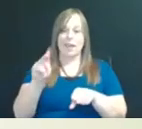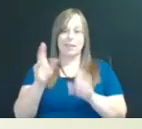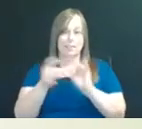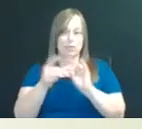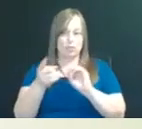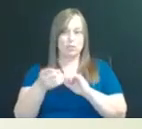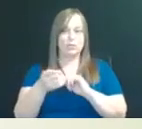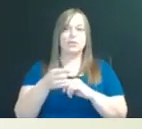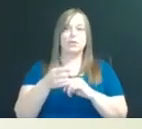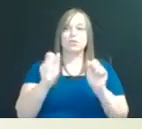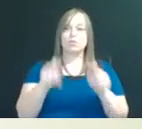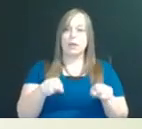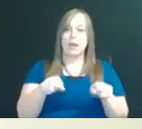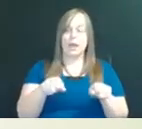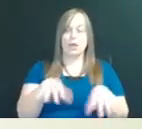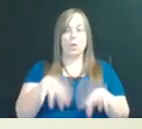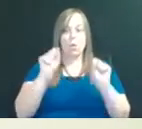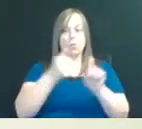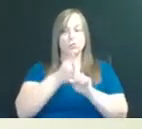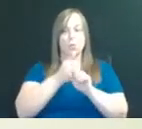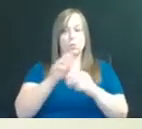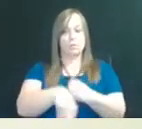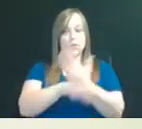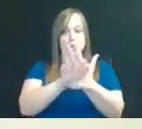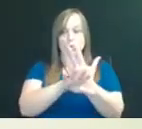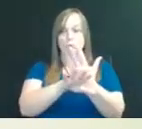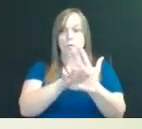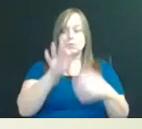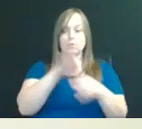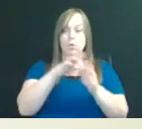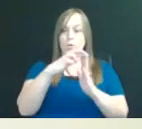you can hold your own virtual voter registration drives.